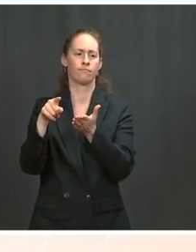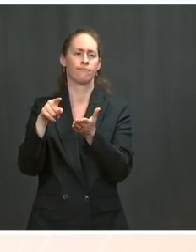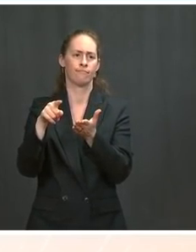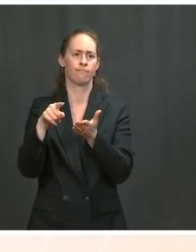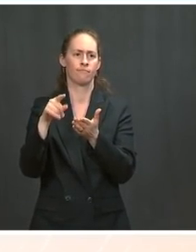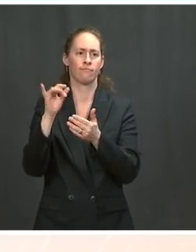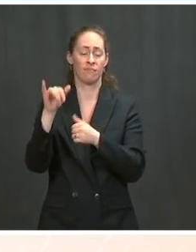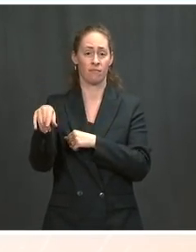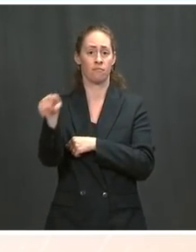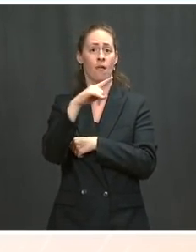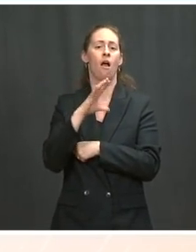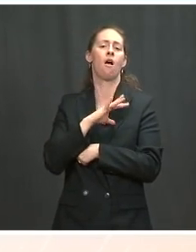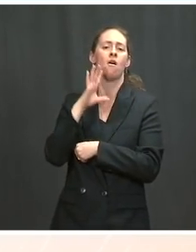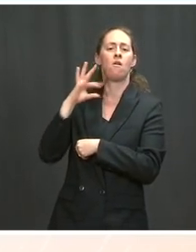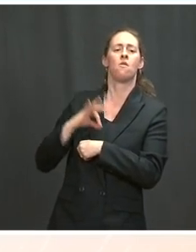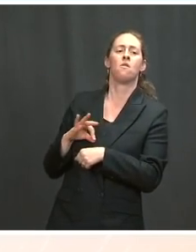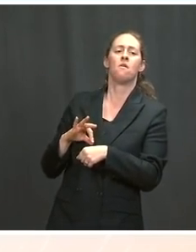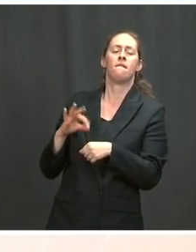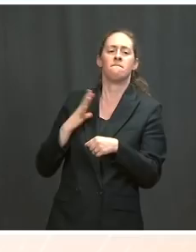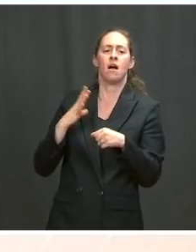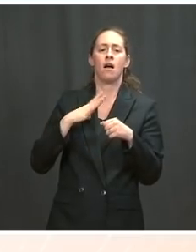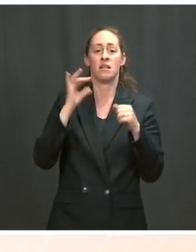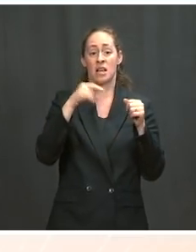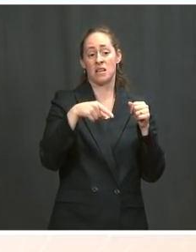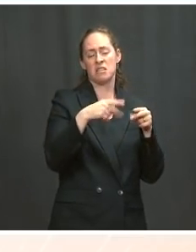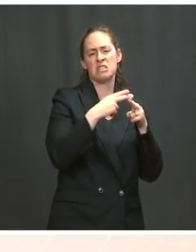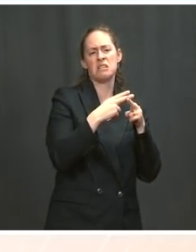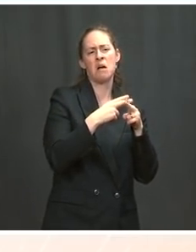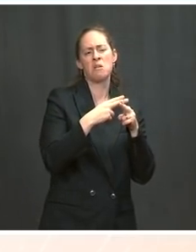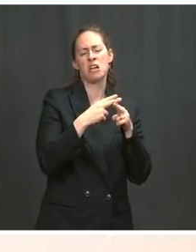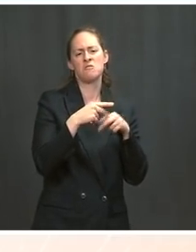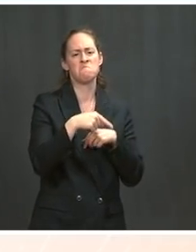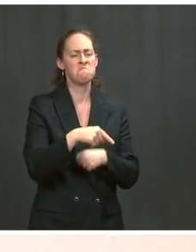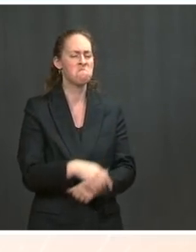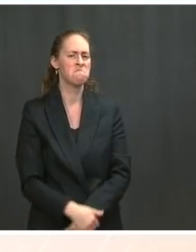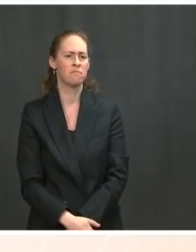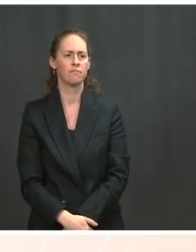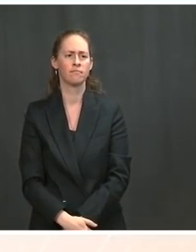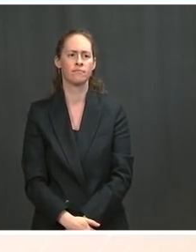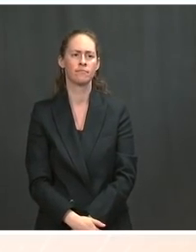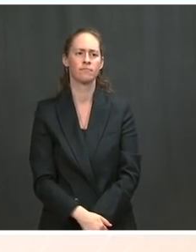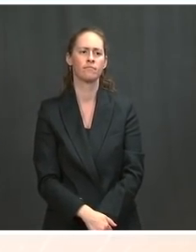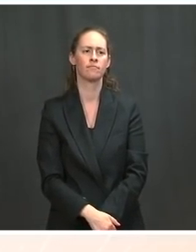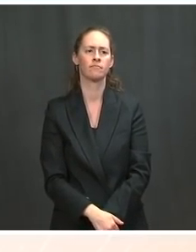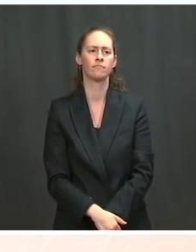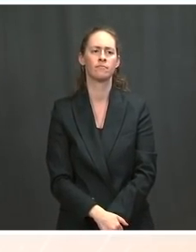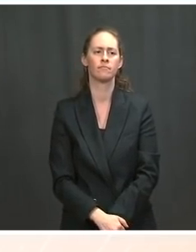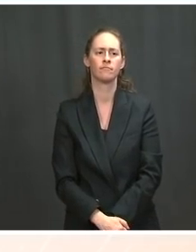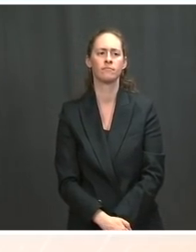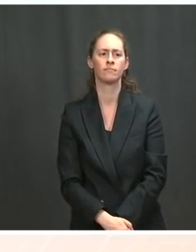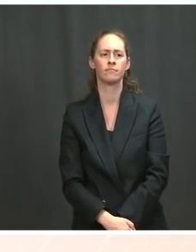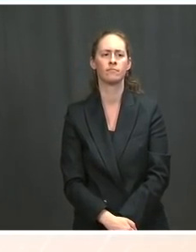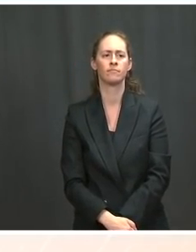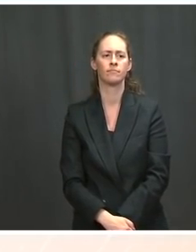some reaction to the CPI numbers that came out just yesterday. And, you know, our view on that is it reflects